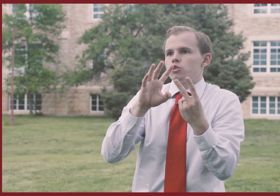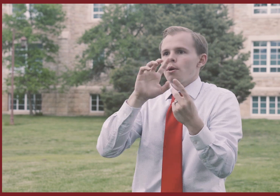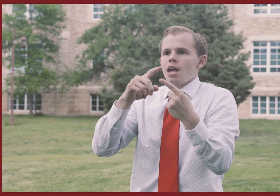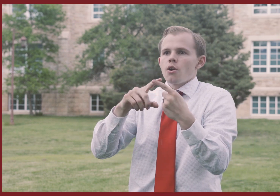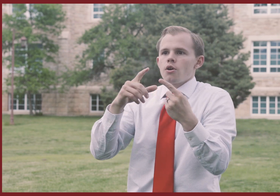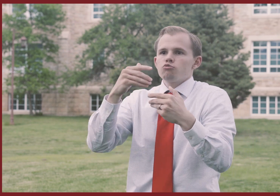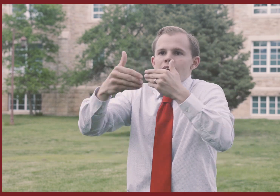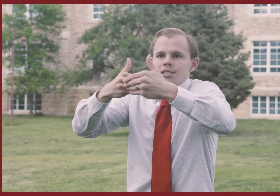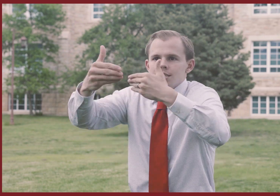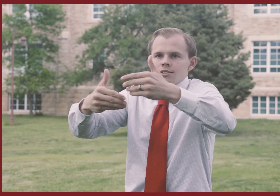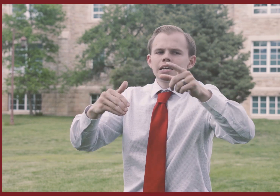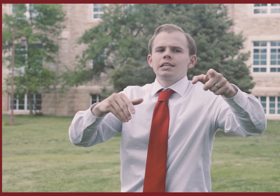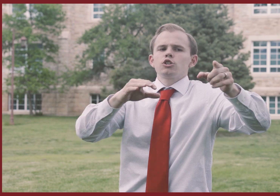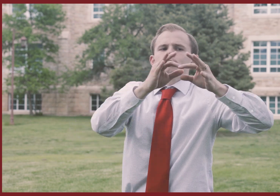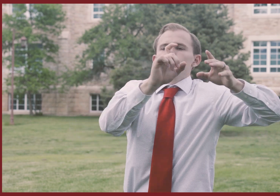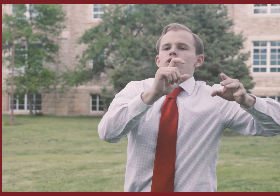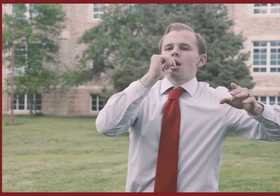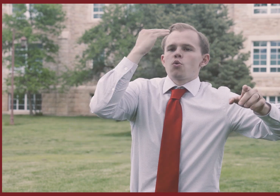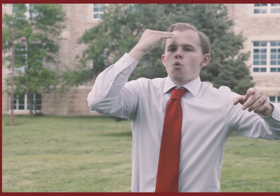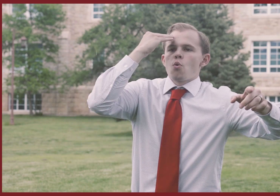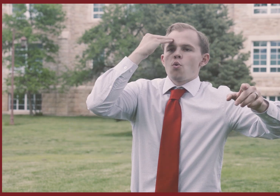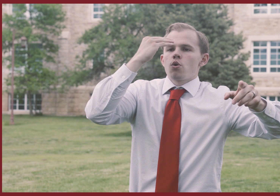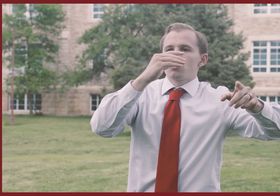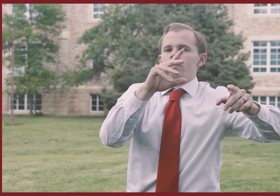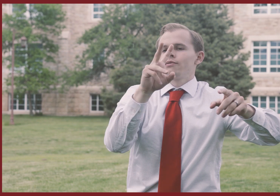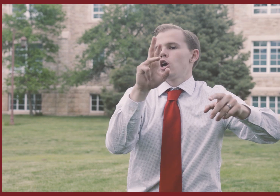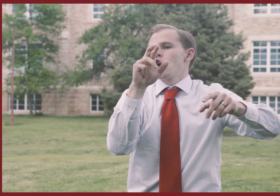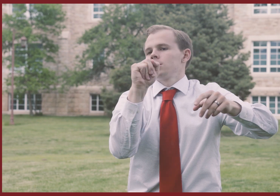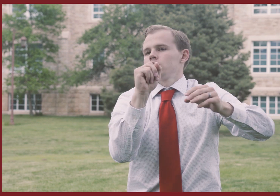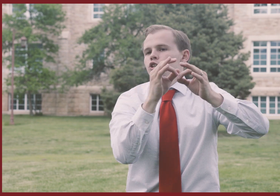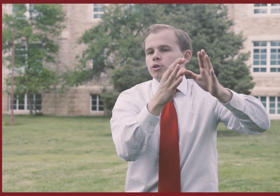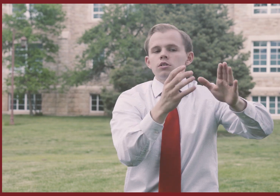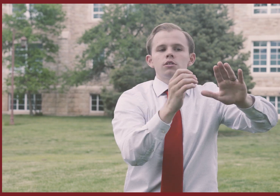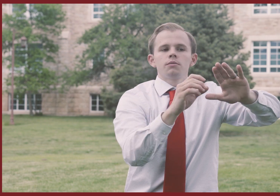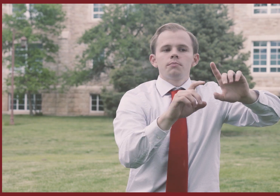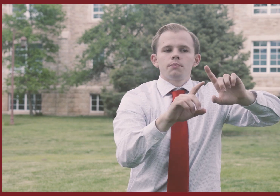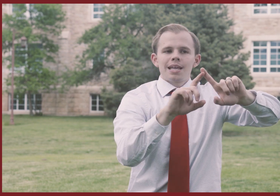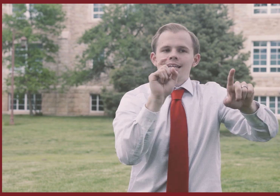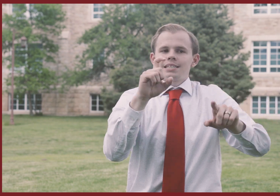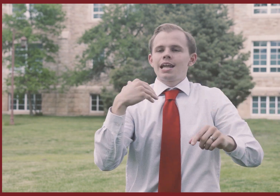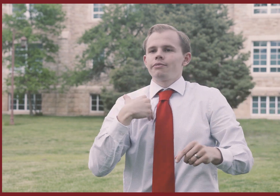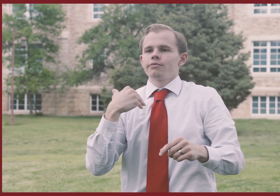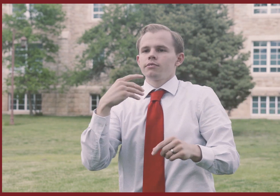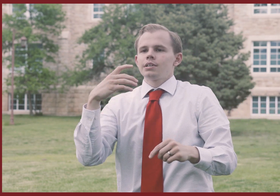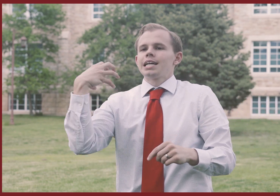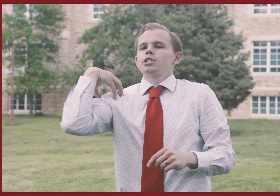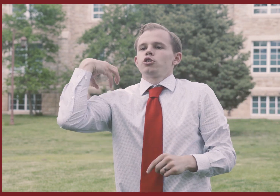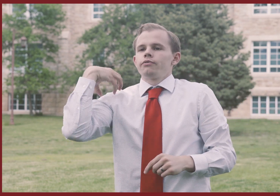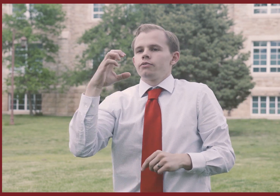interpreter, talking about procedures that the interpreter doesn't need to know - the VRS interpreter. And so we